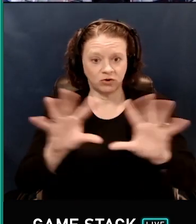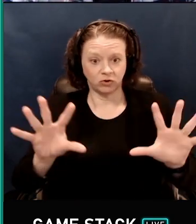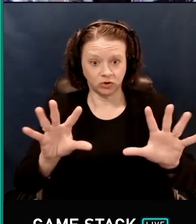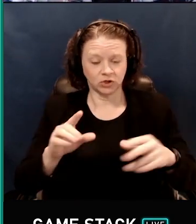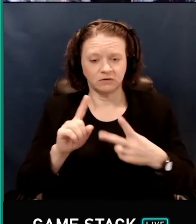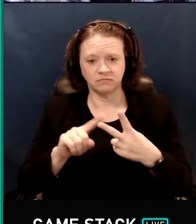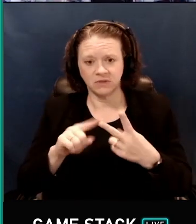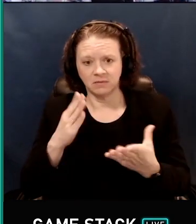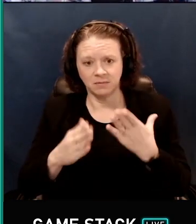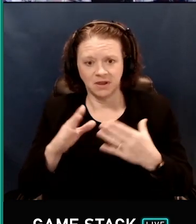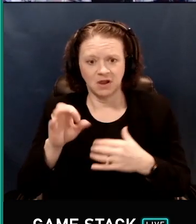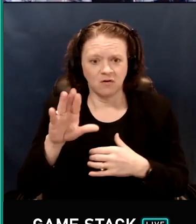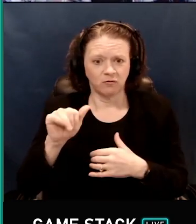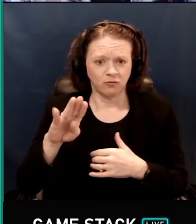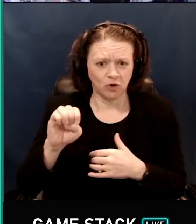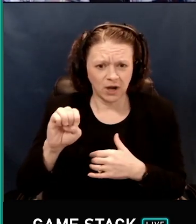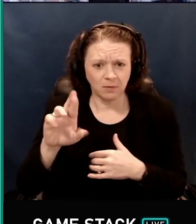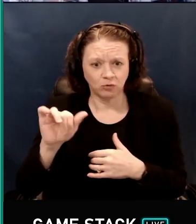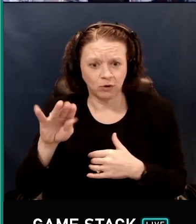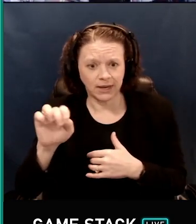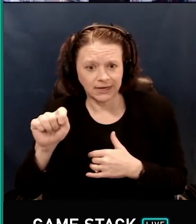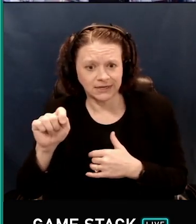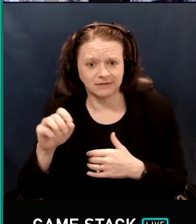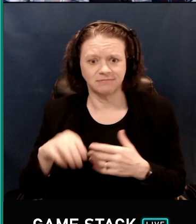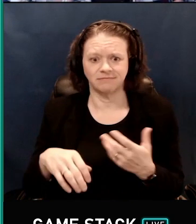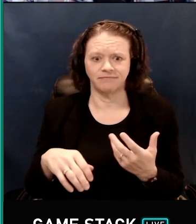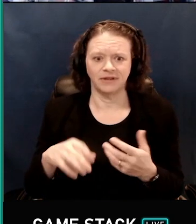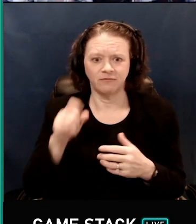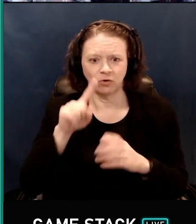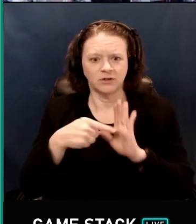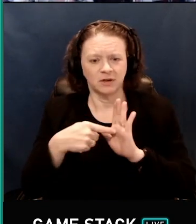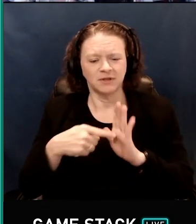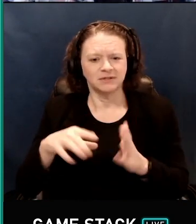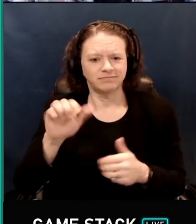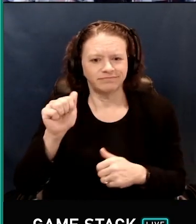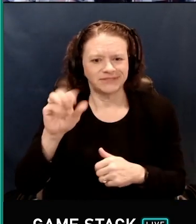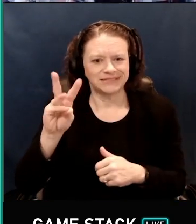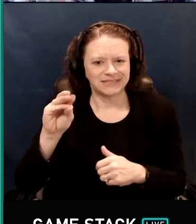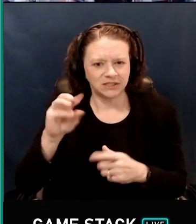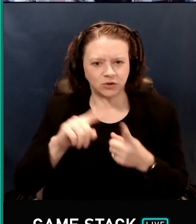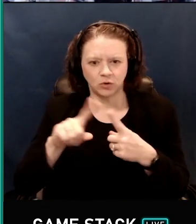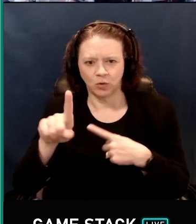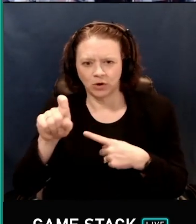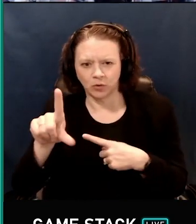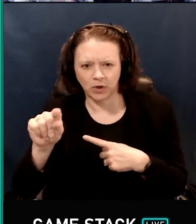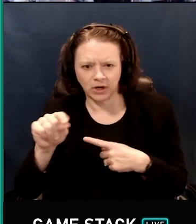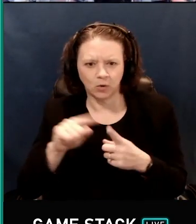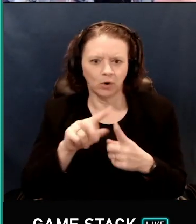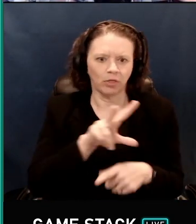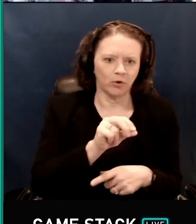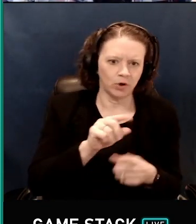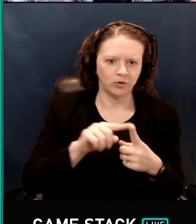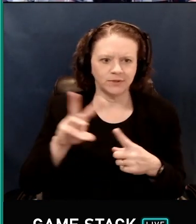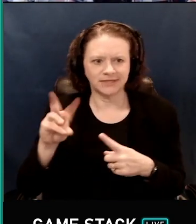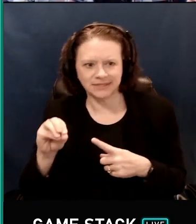go from 60 to 120 or from 32 to 60. And in this case we also see hardware being innovated